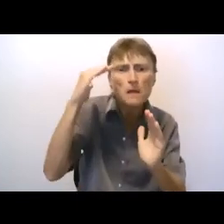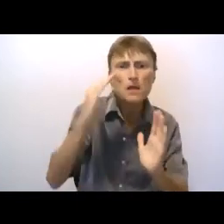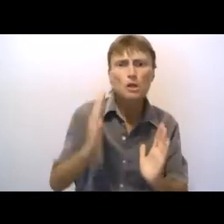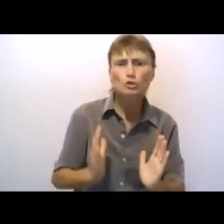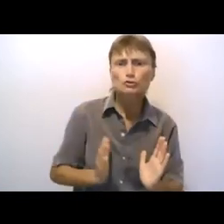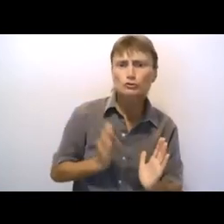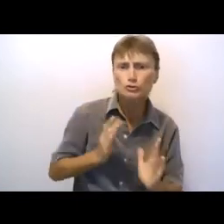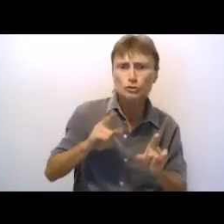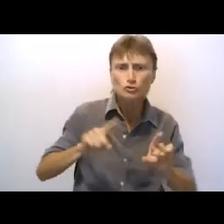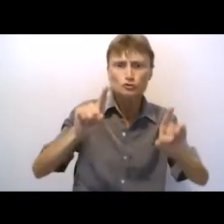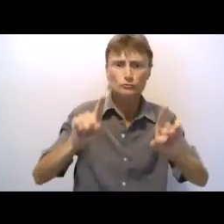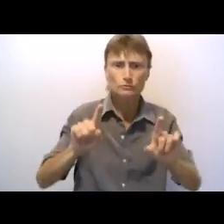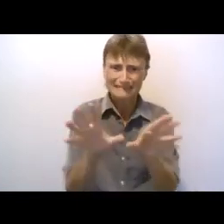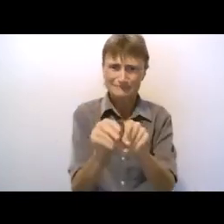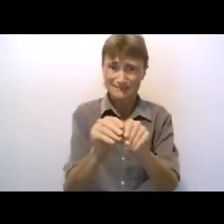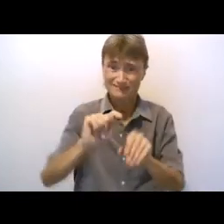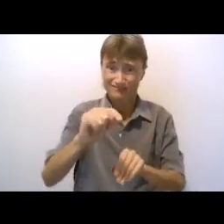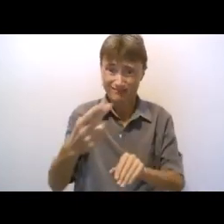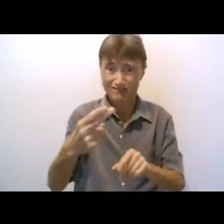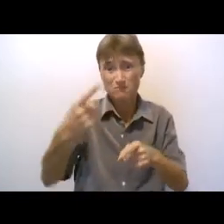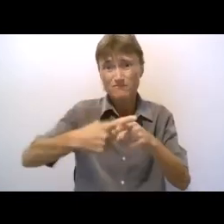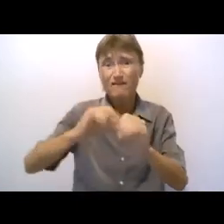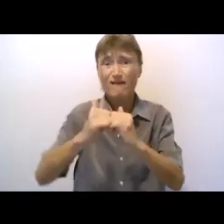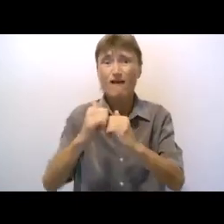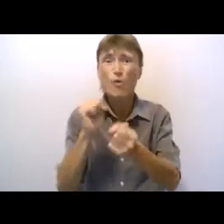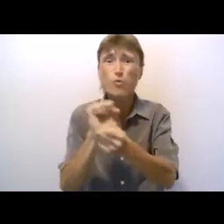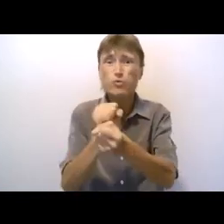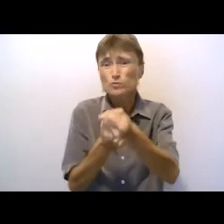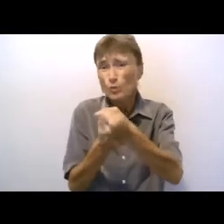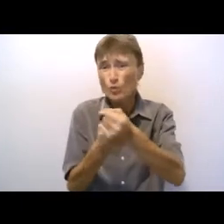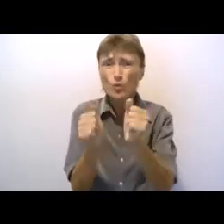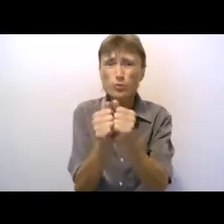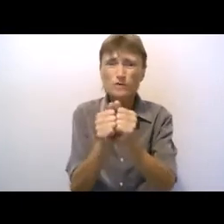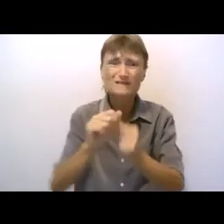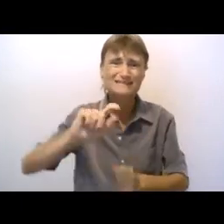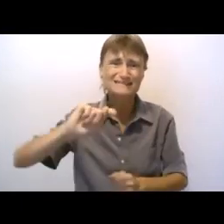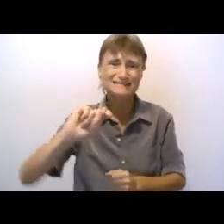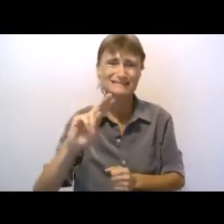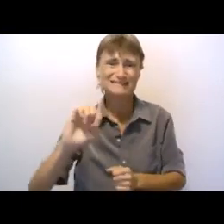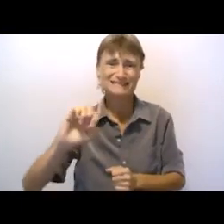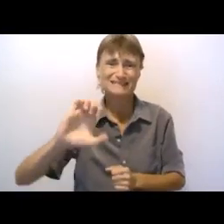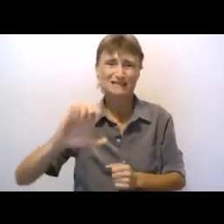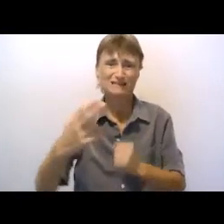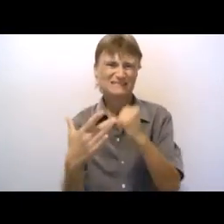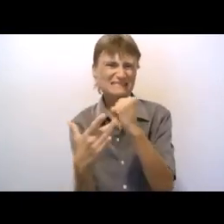our practices. Again, if you are, if you open up the participants